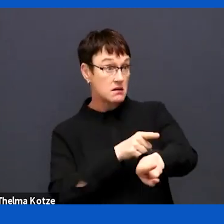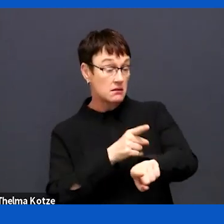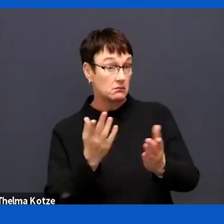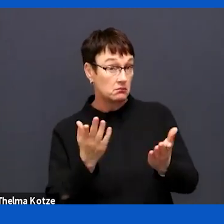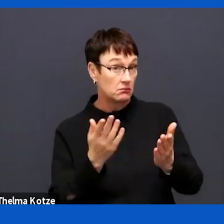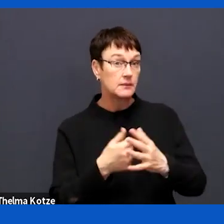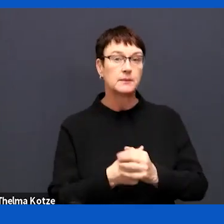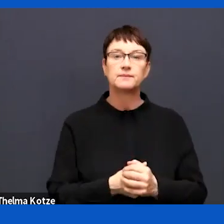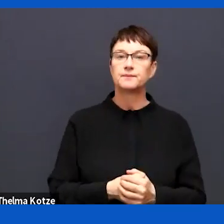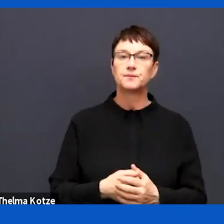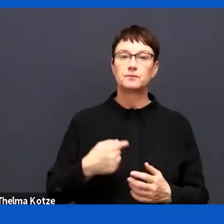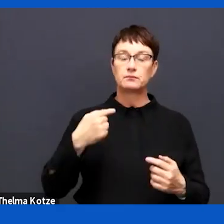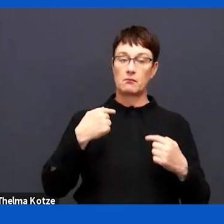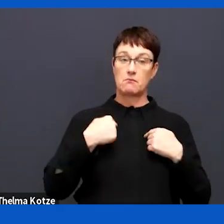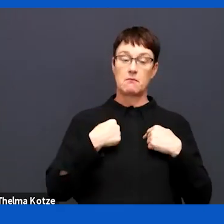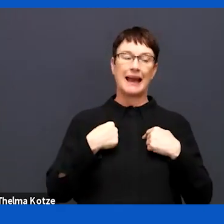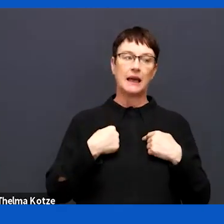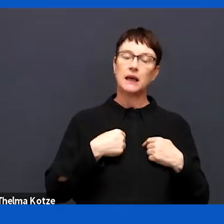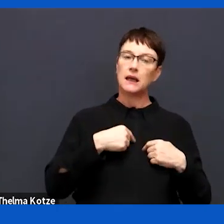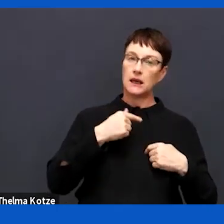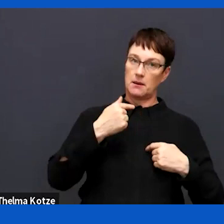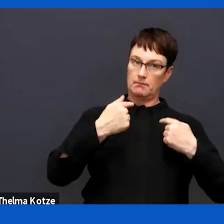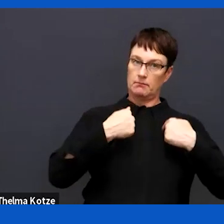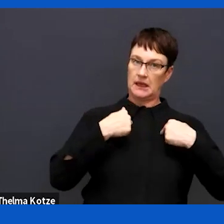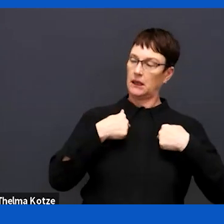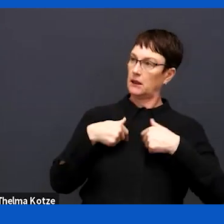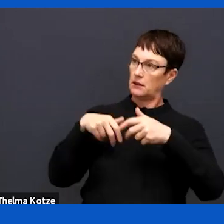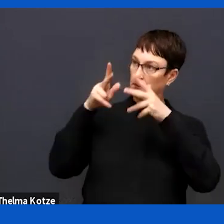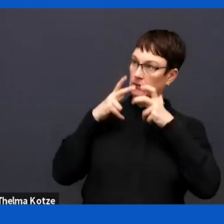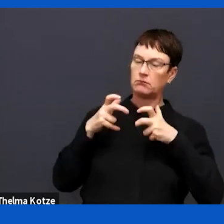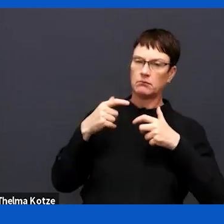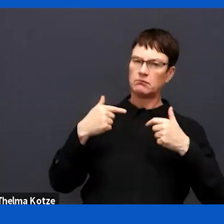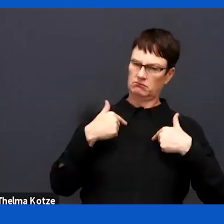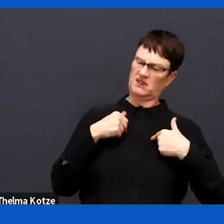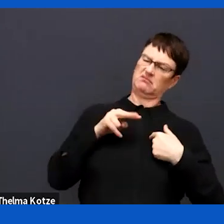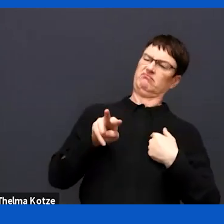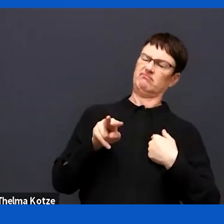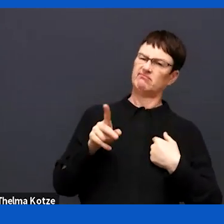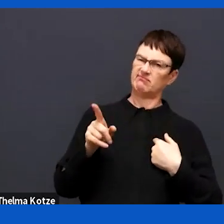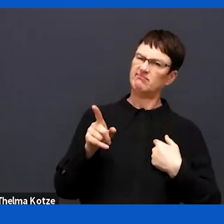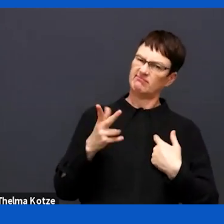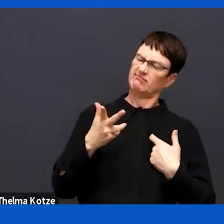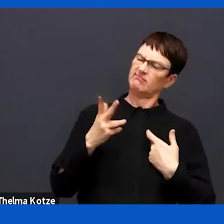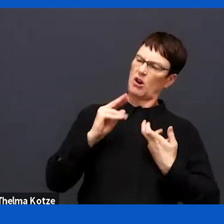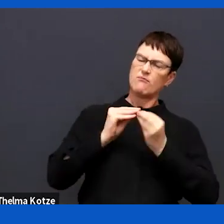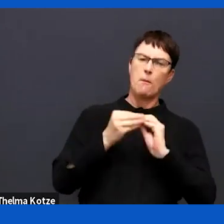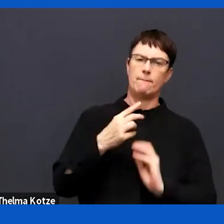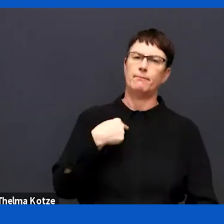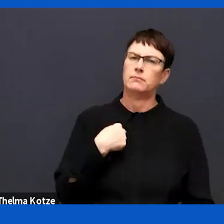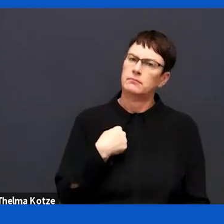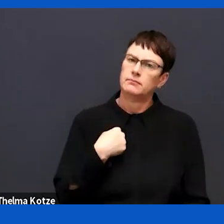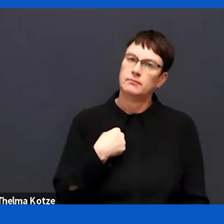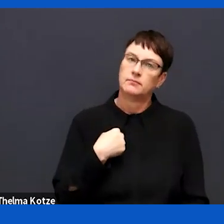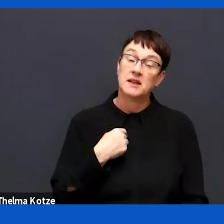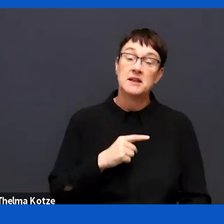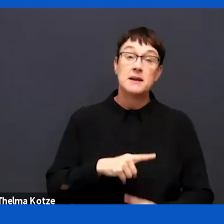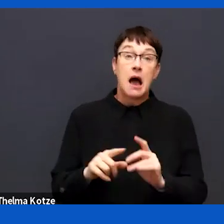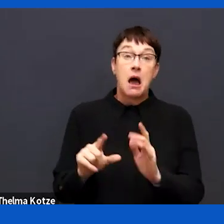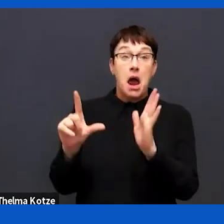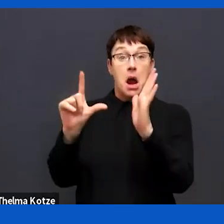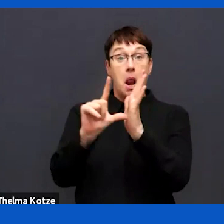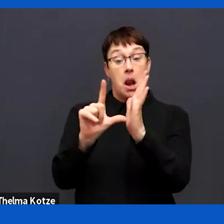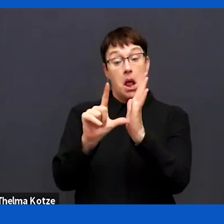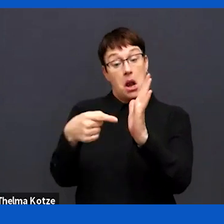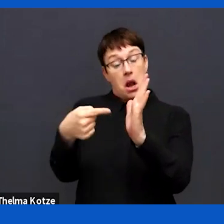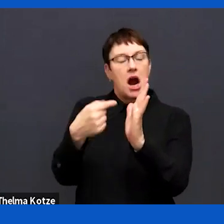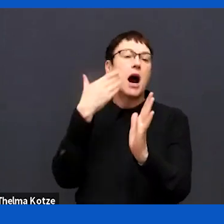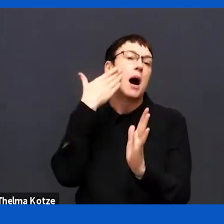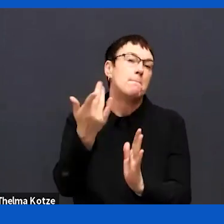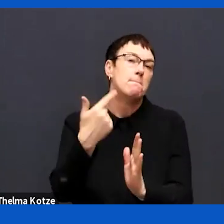I think it is problematic, but I cannot speak on legal part. But user perspective,